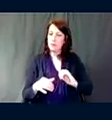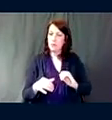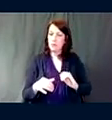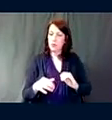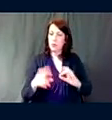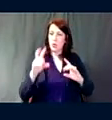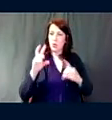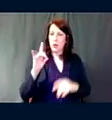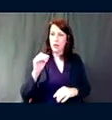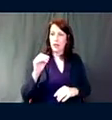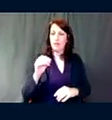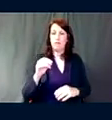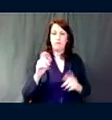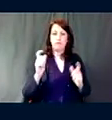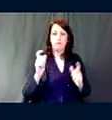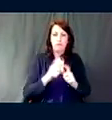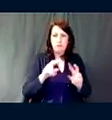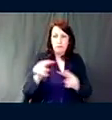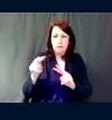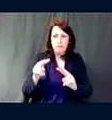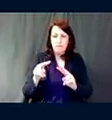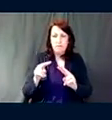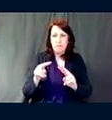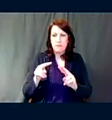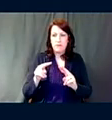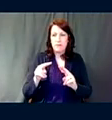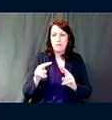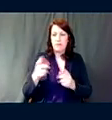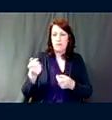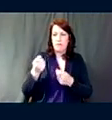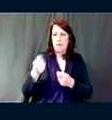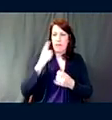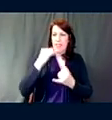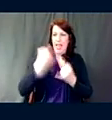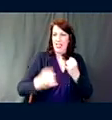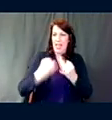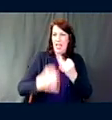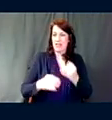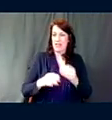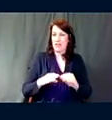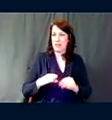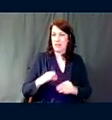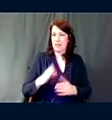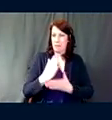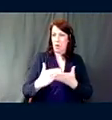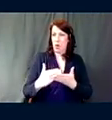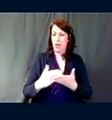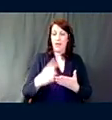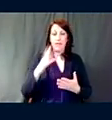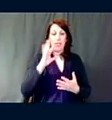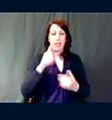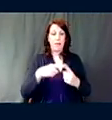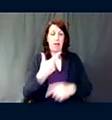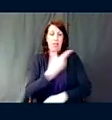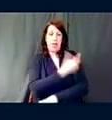THAT, YOU'RE DOING SMALL -- SMALL INDUCEMENT FOR PEOPLE TO TAKE THE LAST STEP. SO THINK OF THE IMMUNIZATION